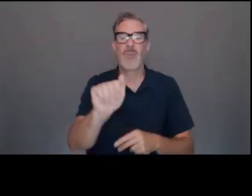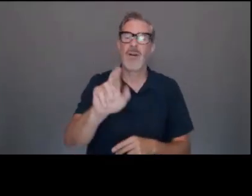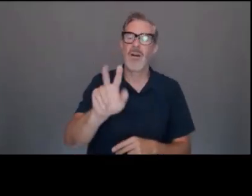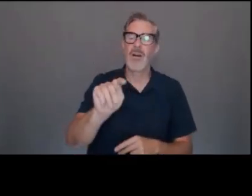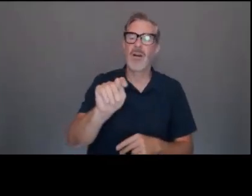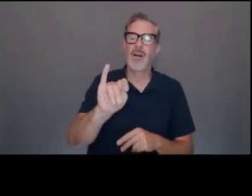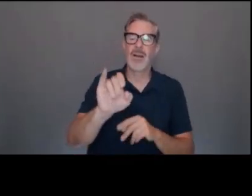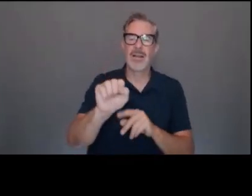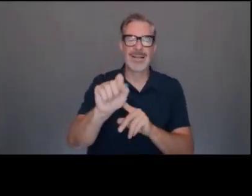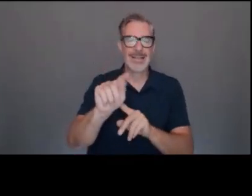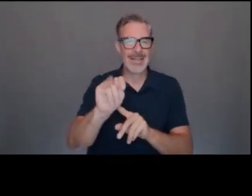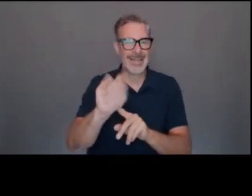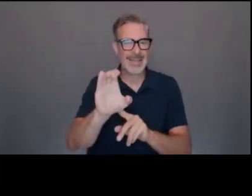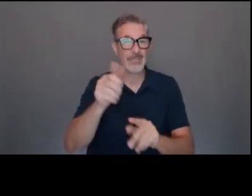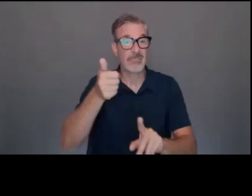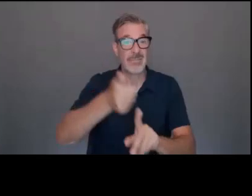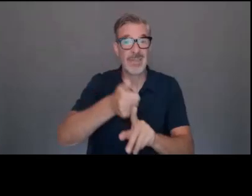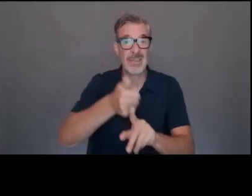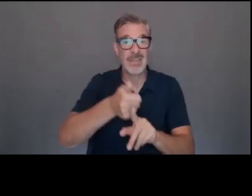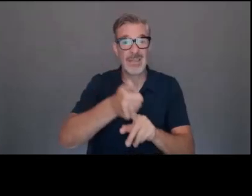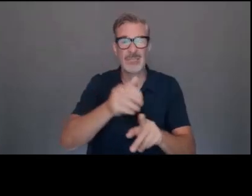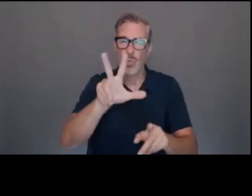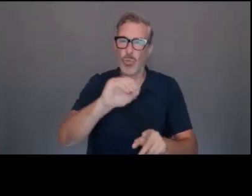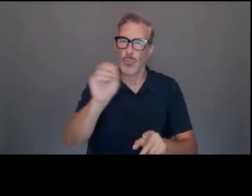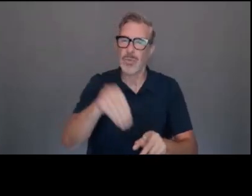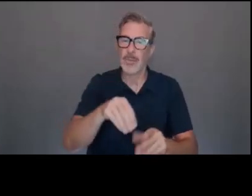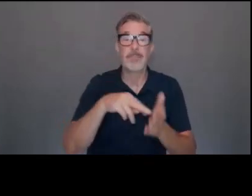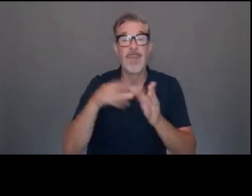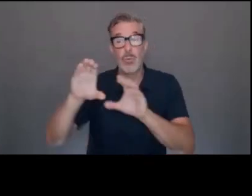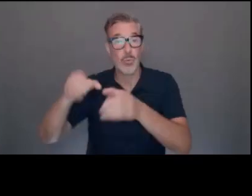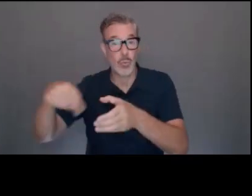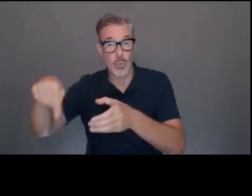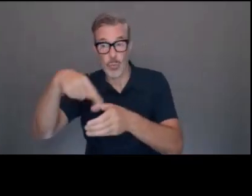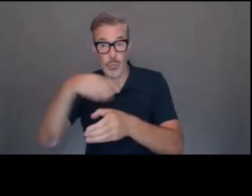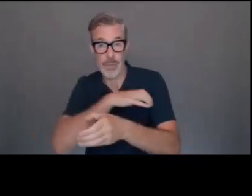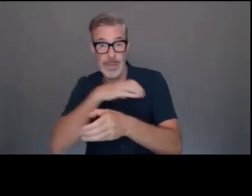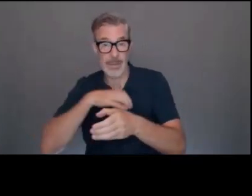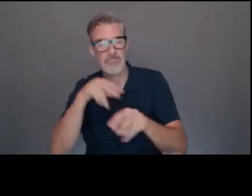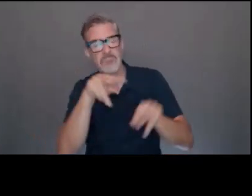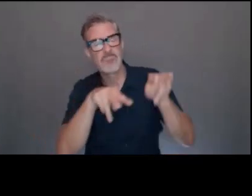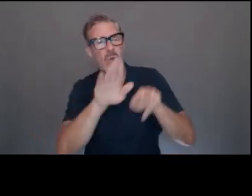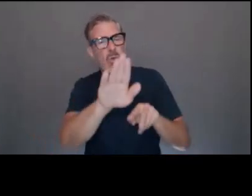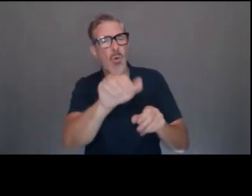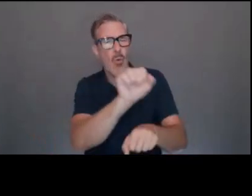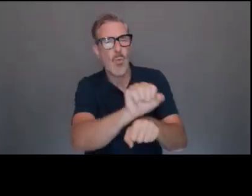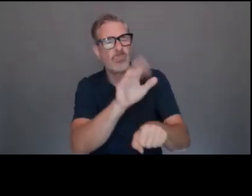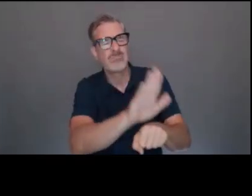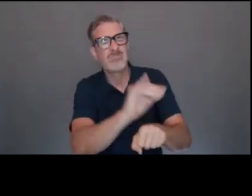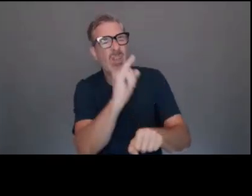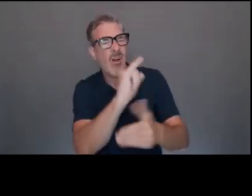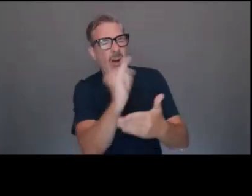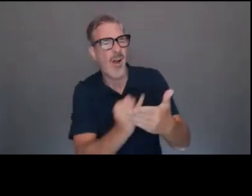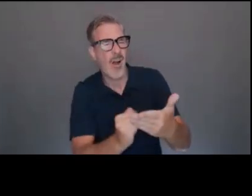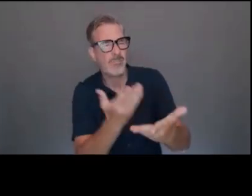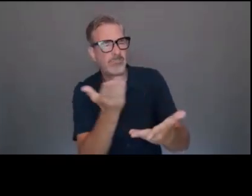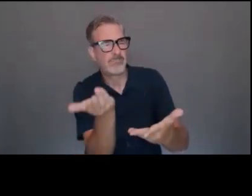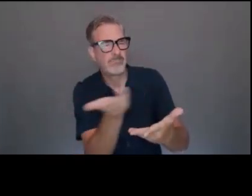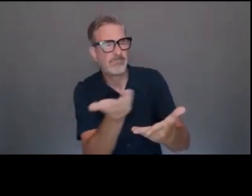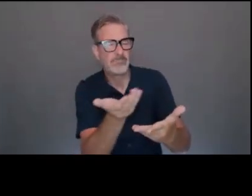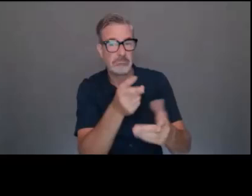For this, assessors will evaluate the artistic quality of the work and the suitability of the work for destination markets.